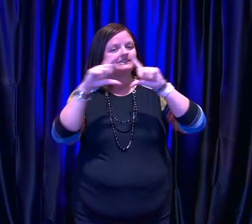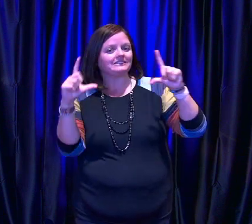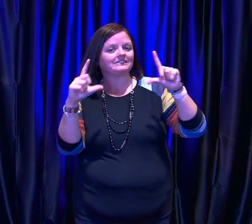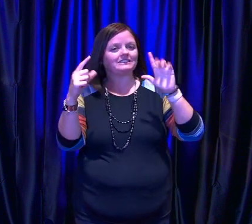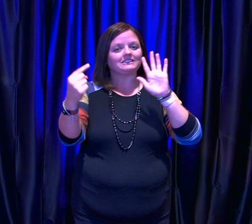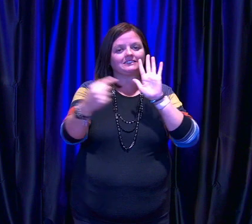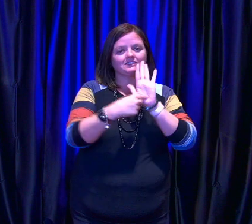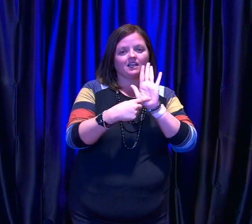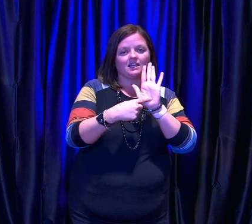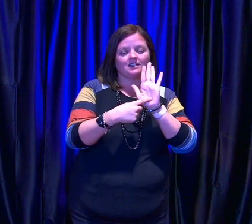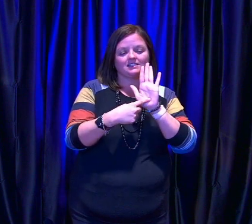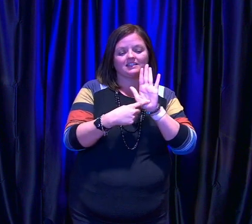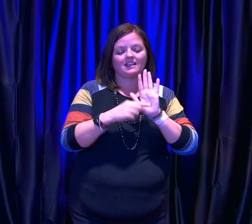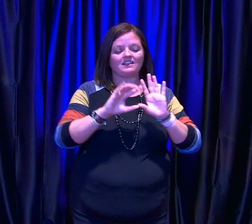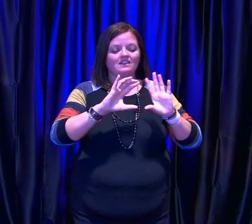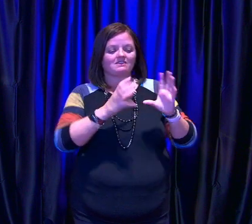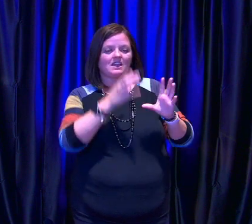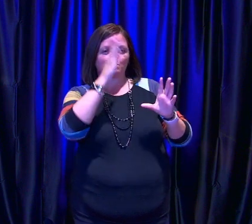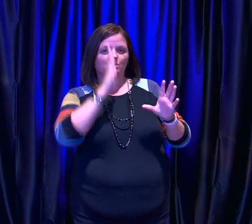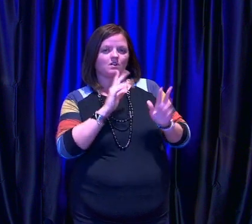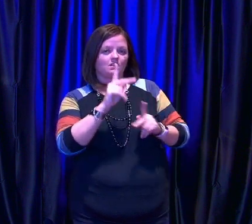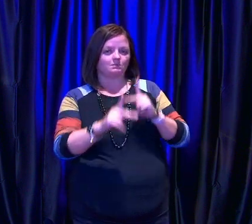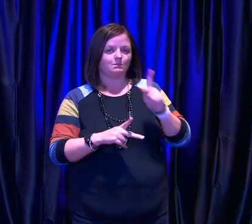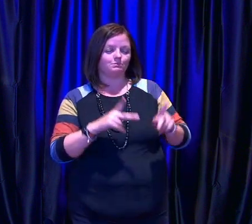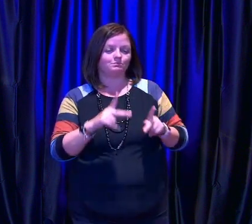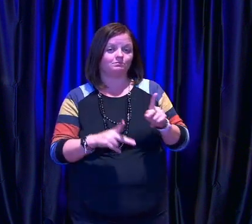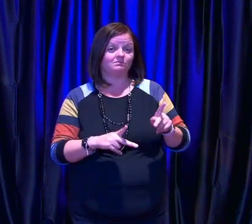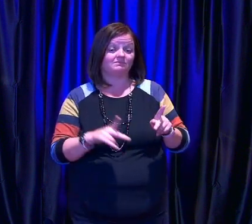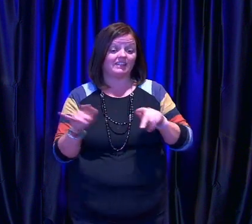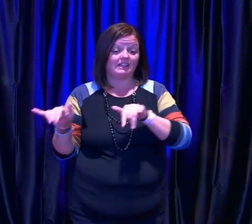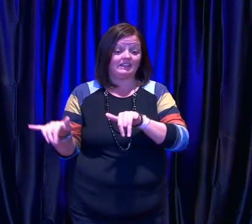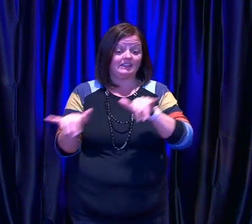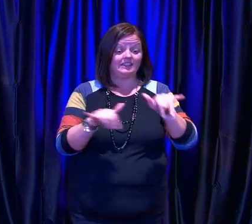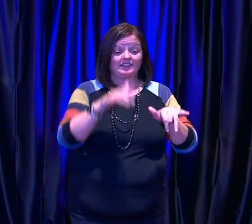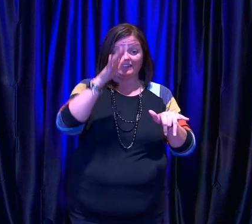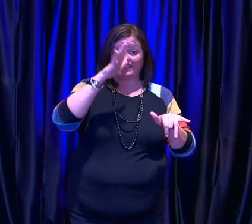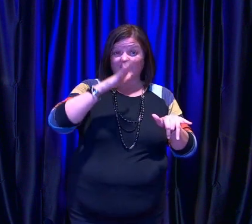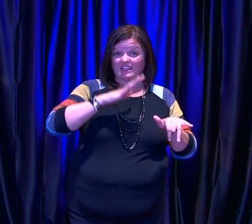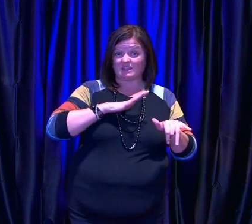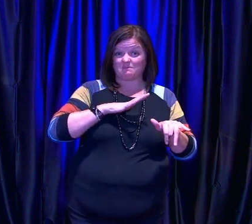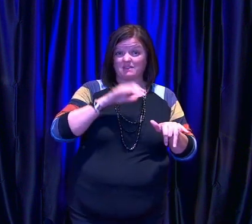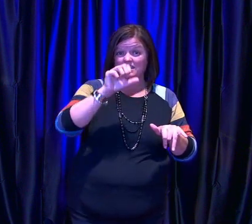that they were God's people and so like the men were circumcised this was